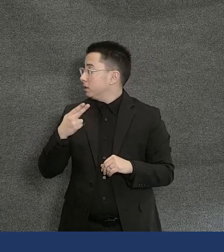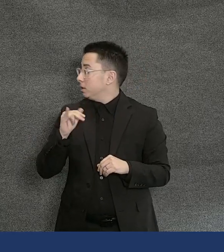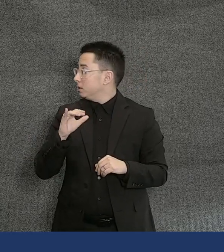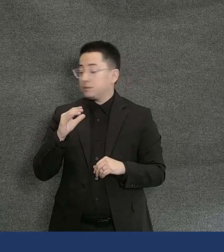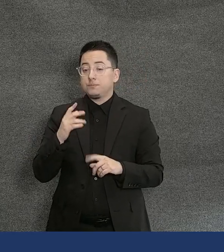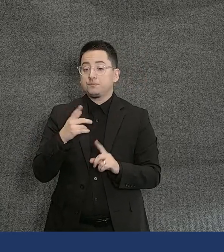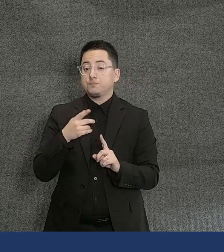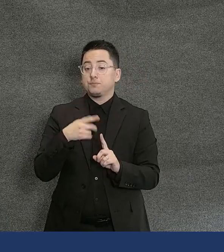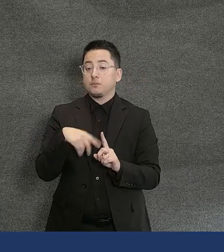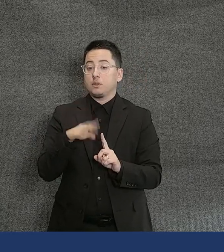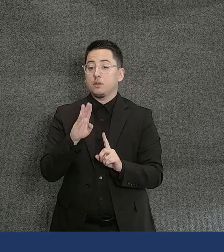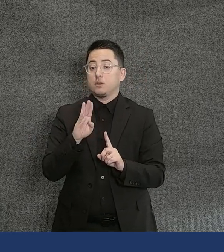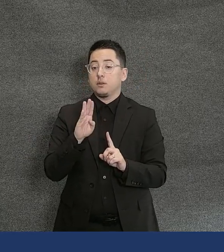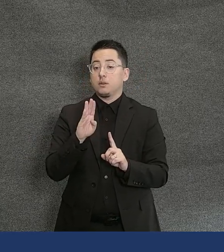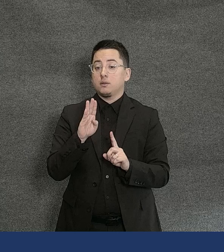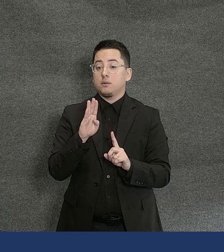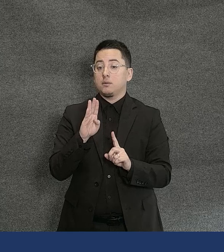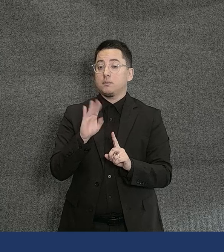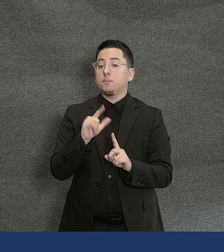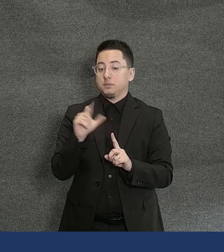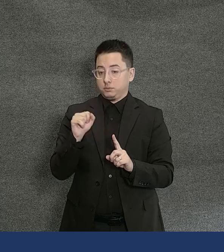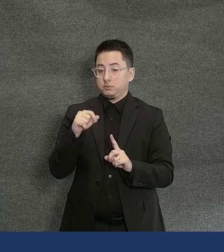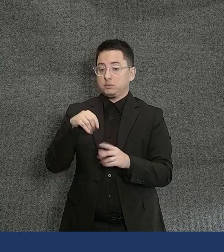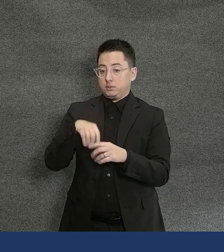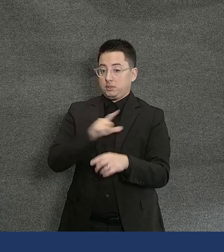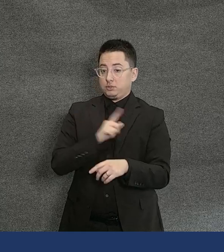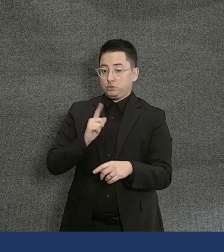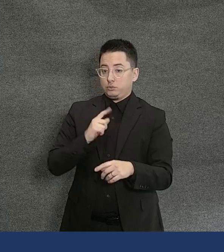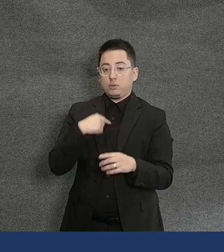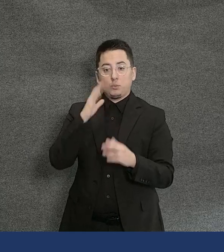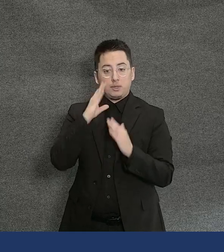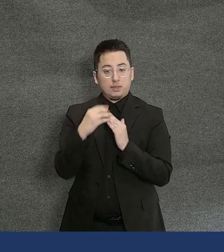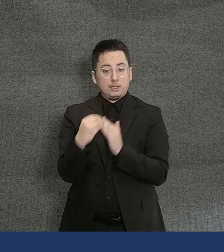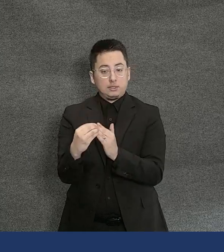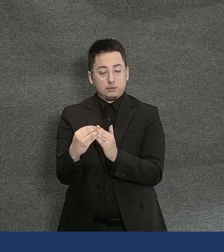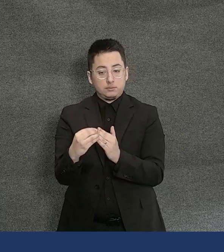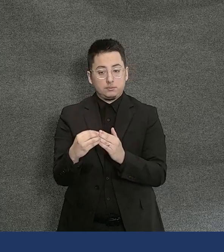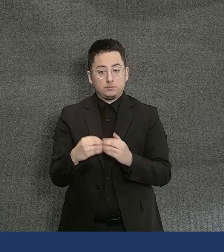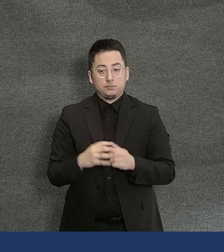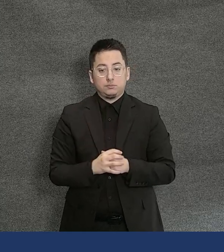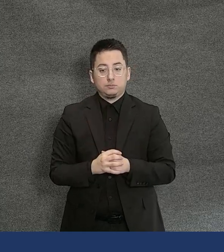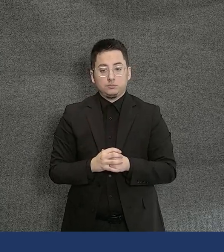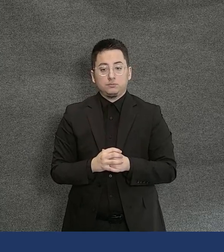to on the MnCHOICES assessments.